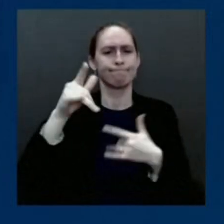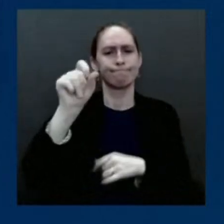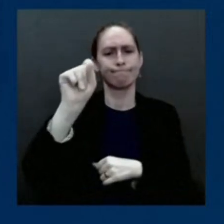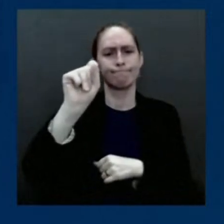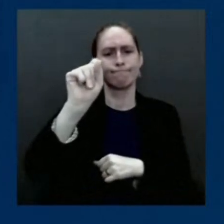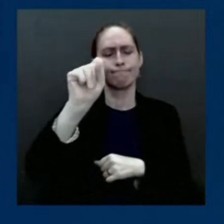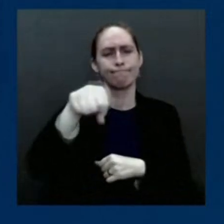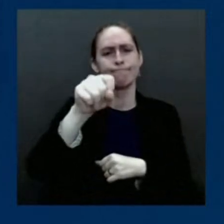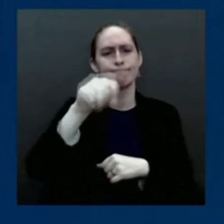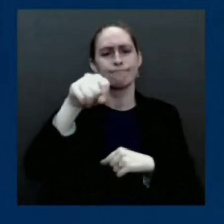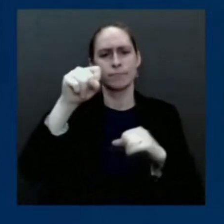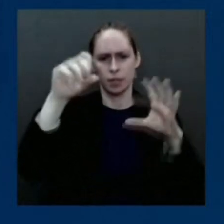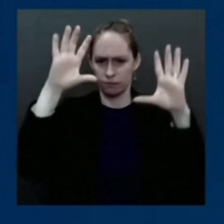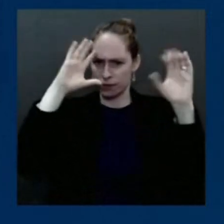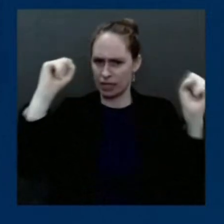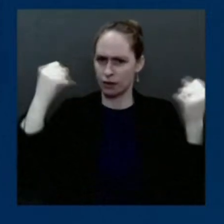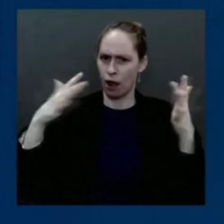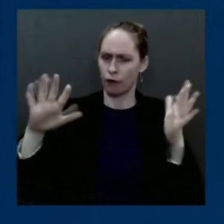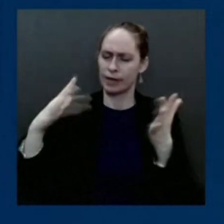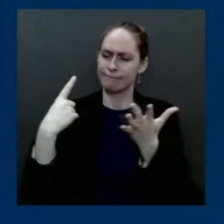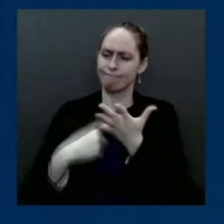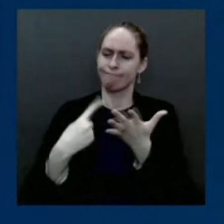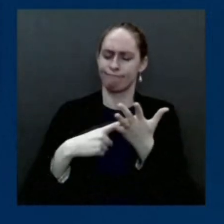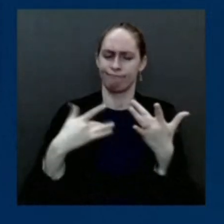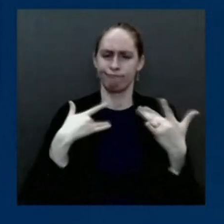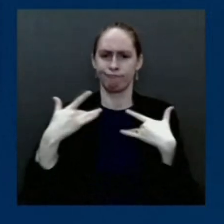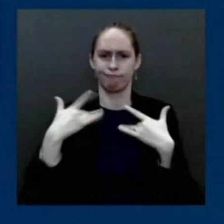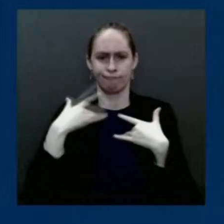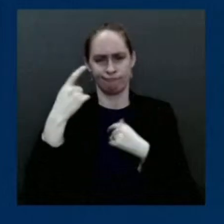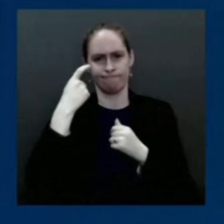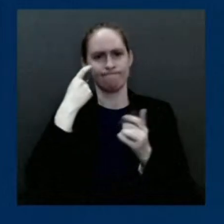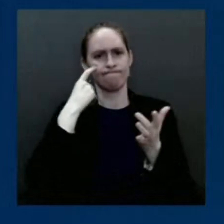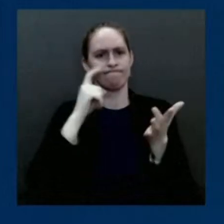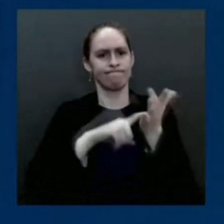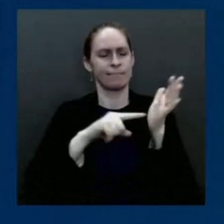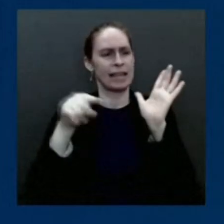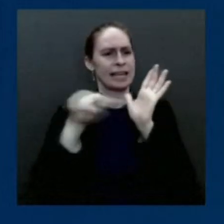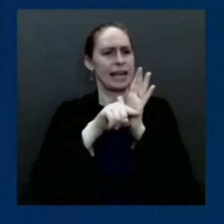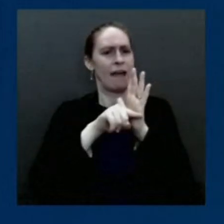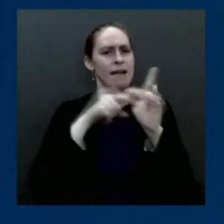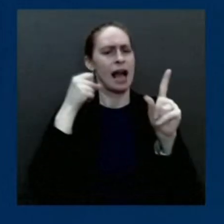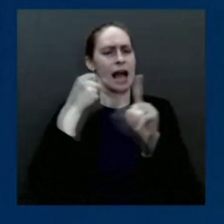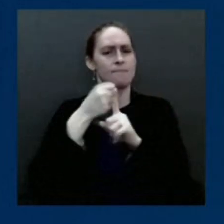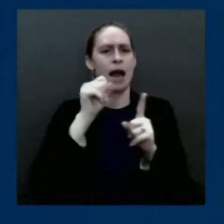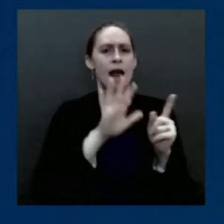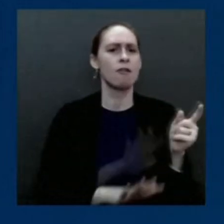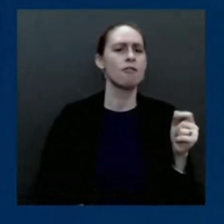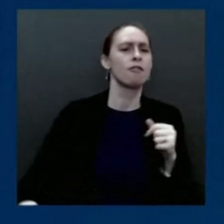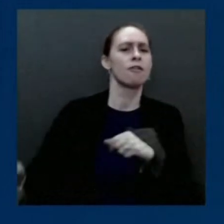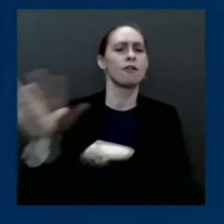THE COUNTRY. SO ALL I CAN SAY IS THAT DR.